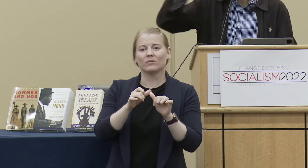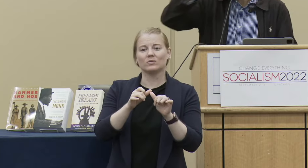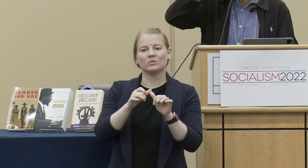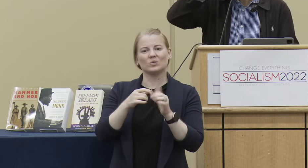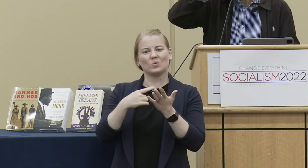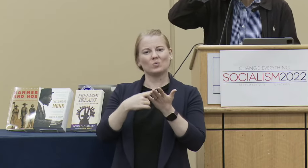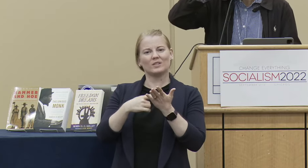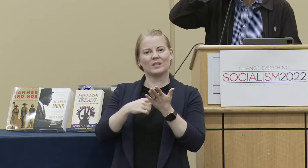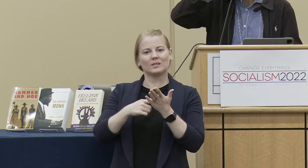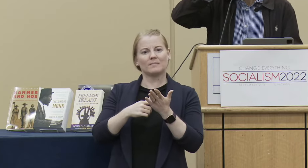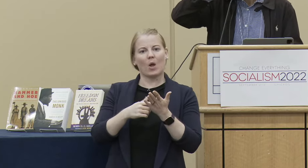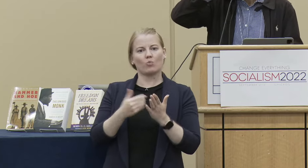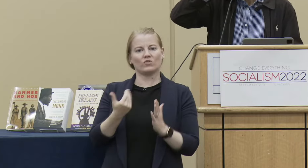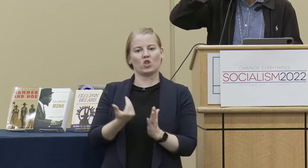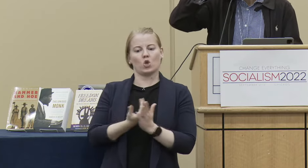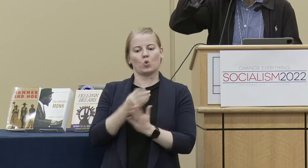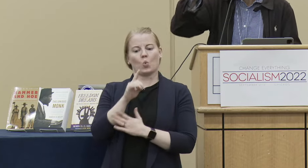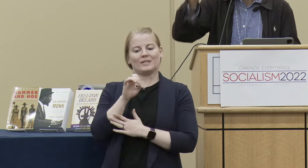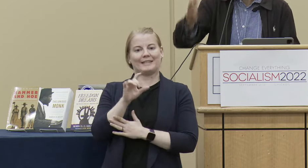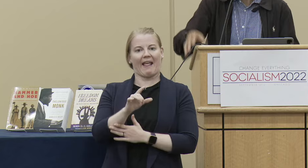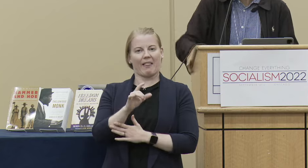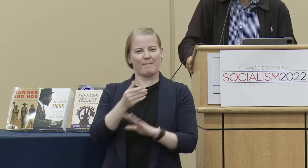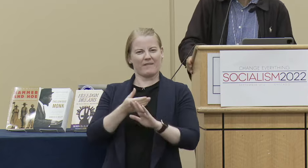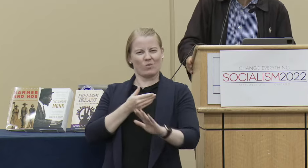They can't win any other way . Let's remember that we talked